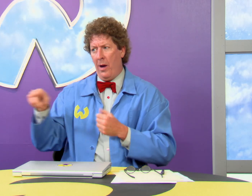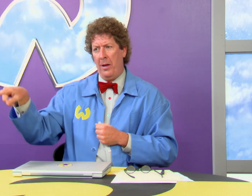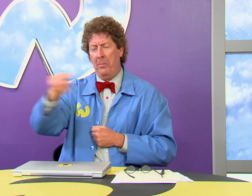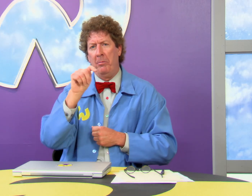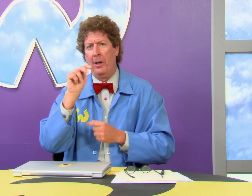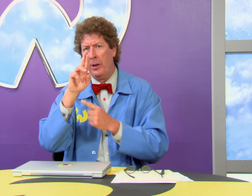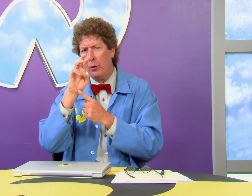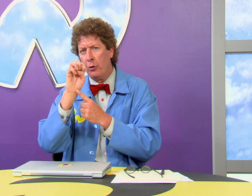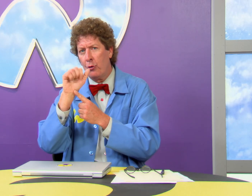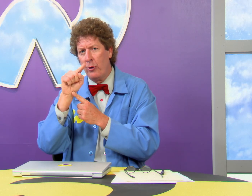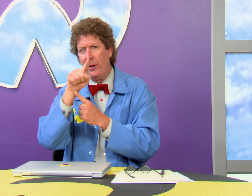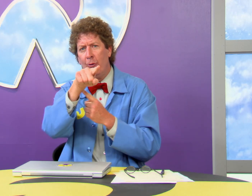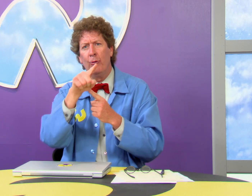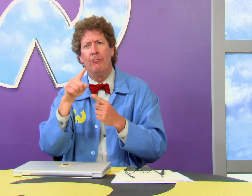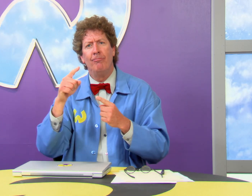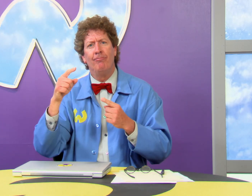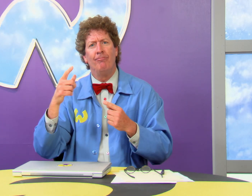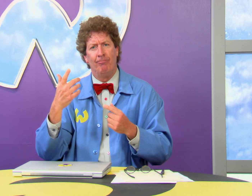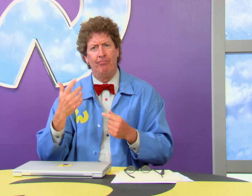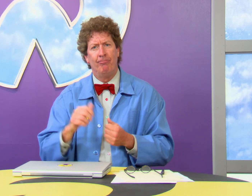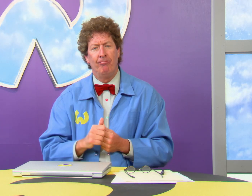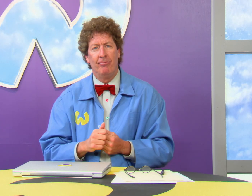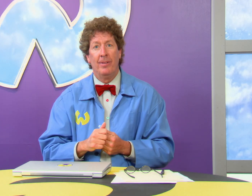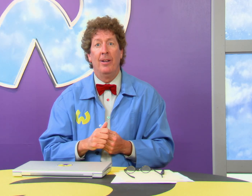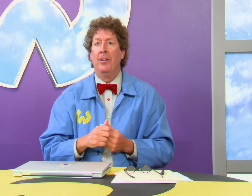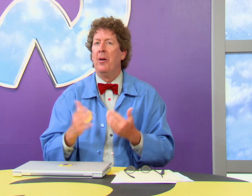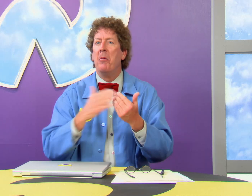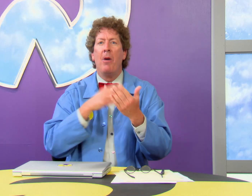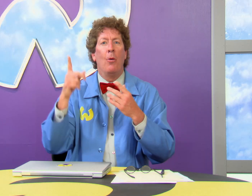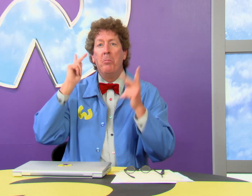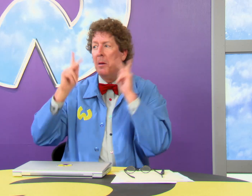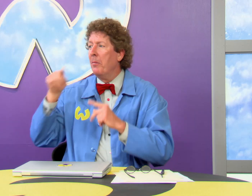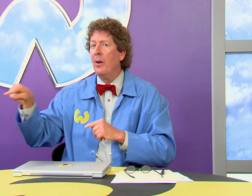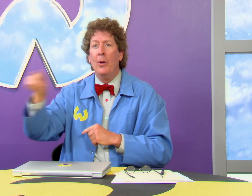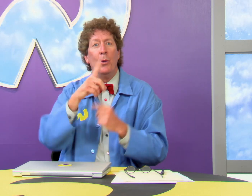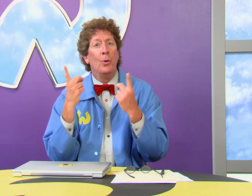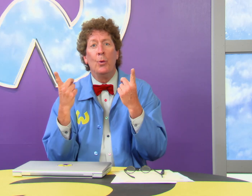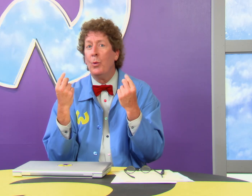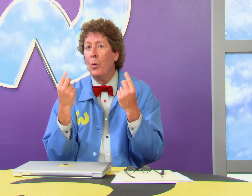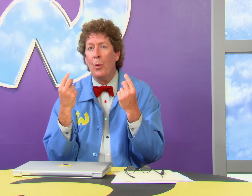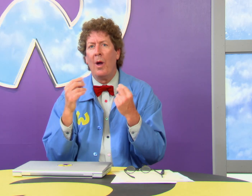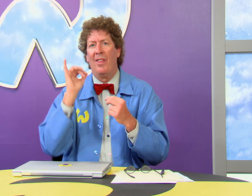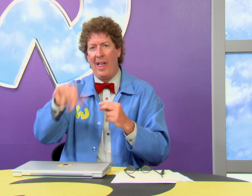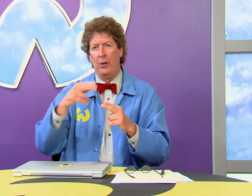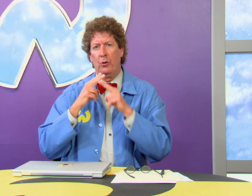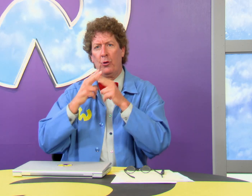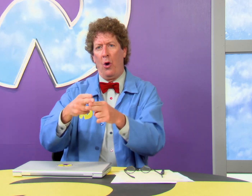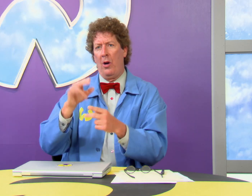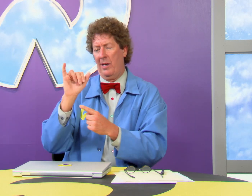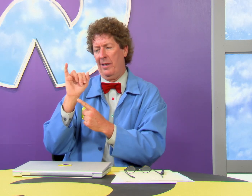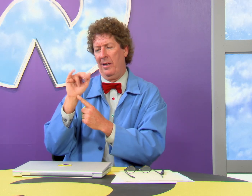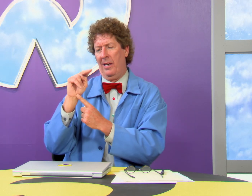THE WAY YOU WANT THEM TO TREAT YOU. TREAT THEM RIGHT NO MATTER WHAT THEY DO TO YOU.